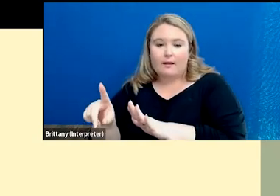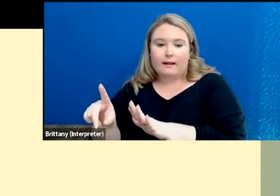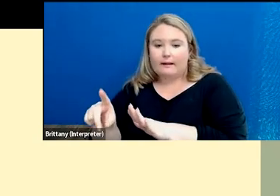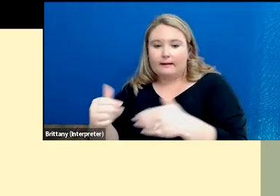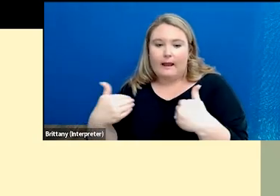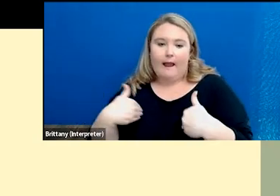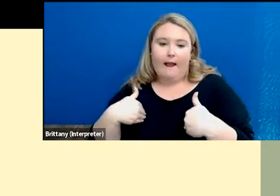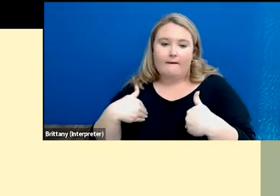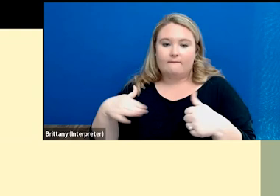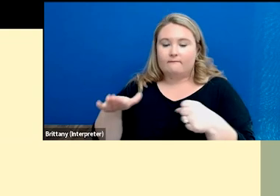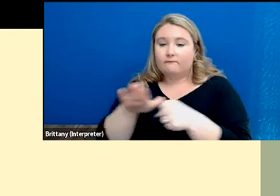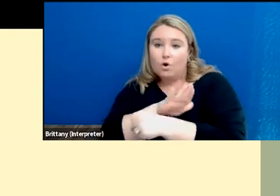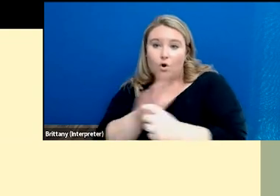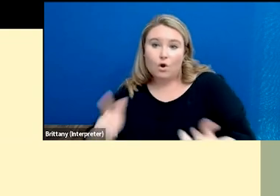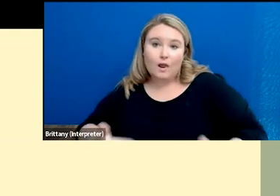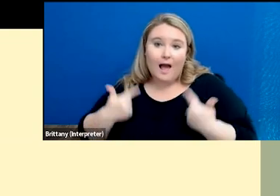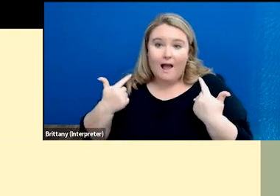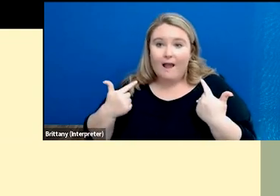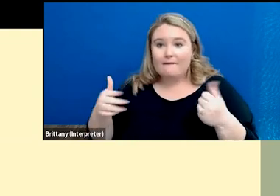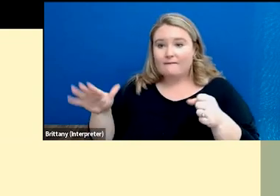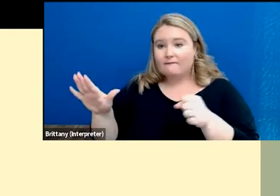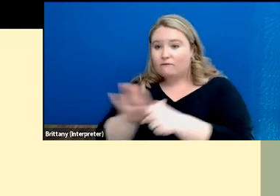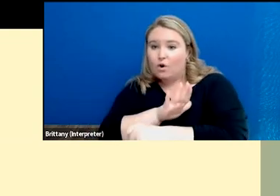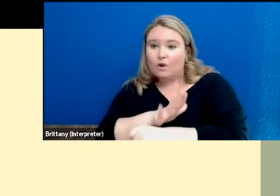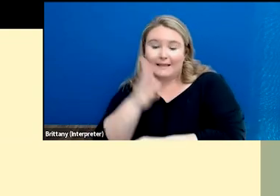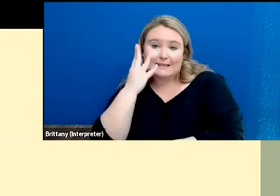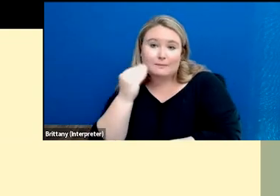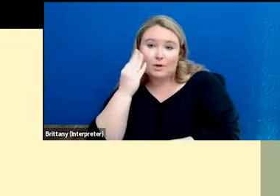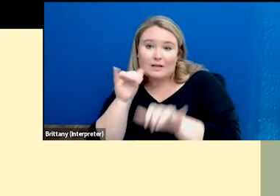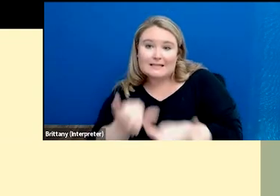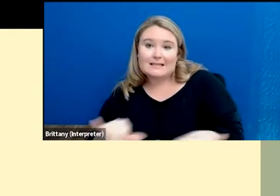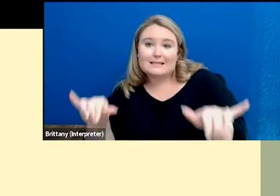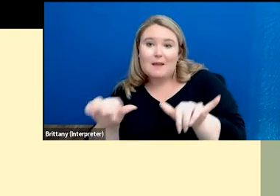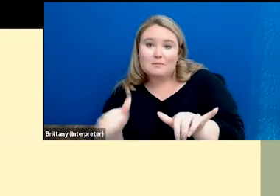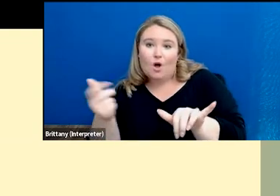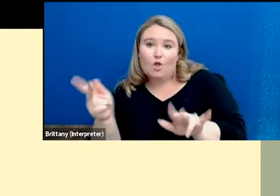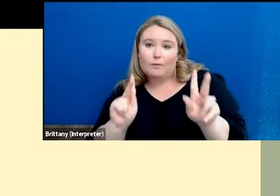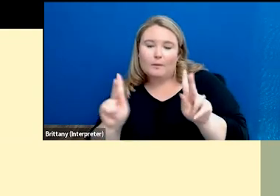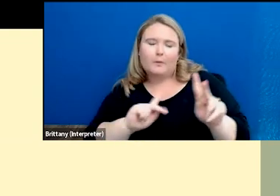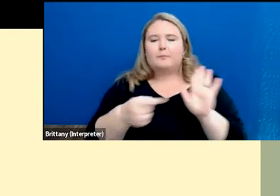life and experiences like everyone else in the community?" And let me give you a couple of examples.